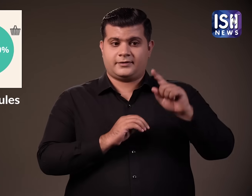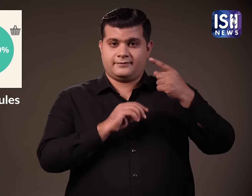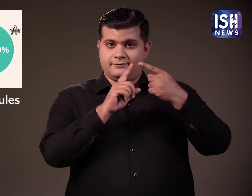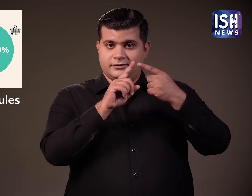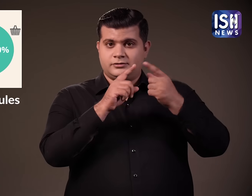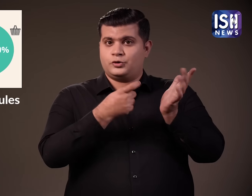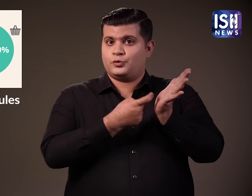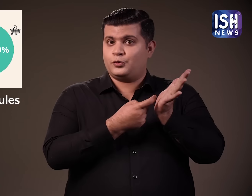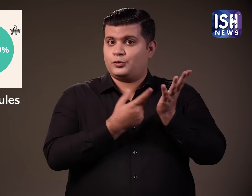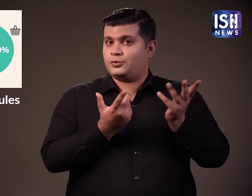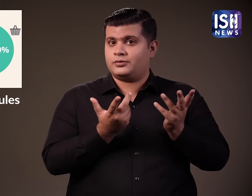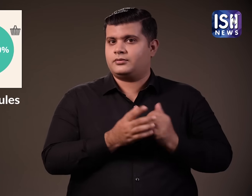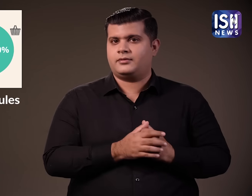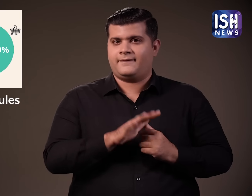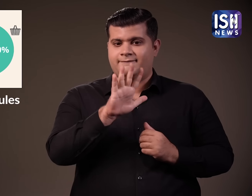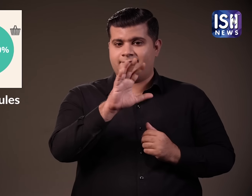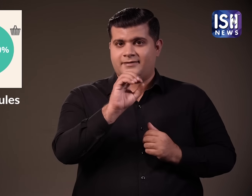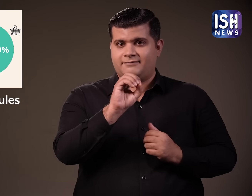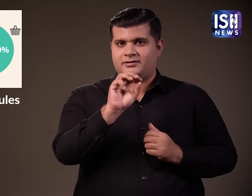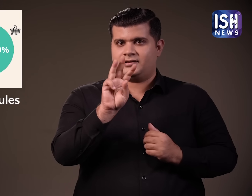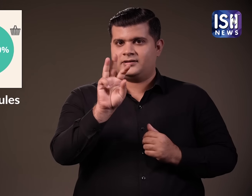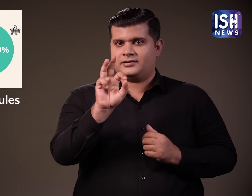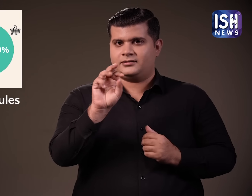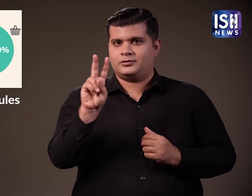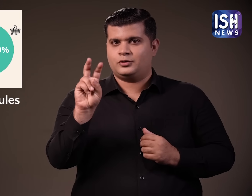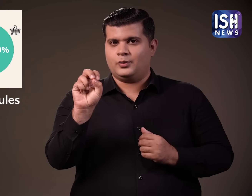1. The 50-30-20 Rule